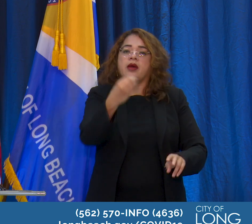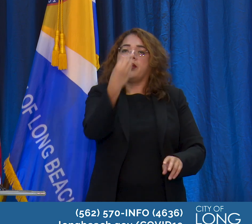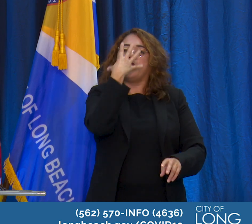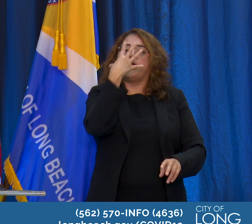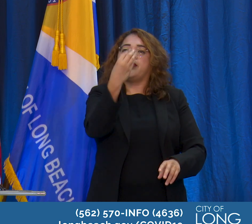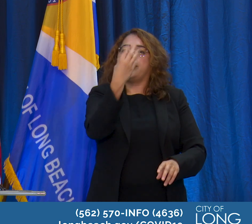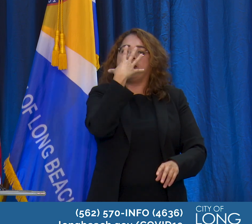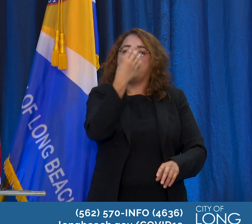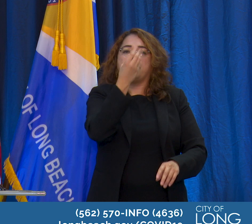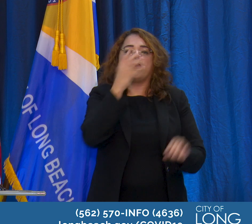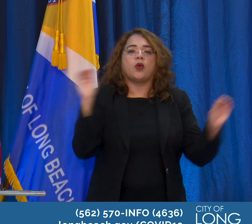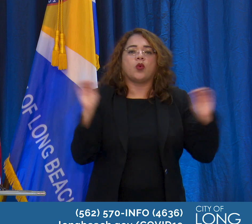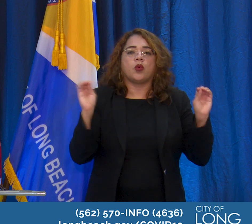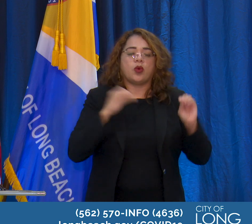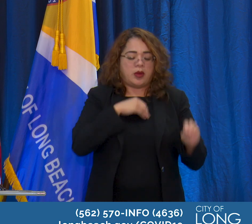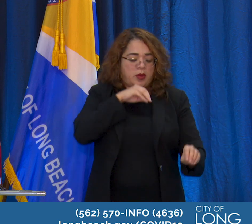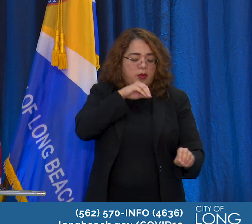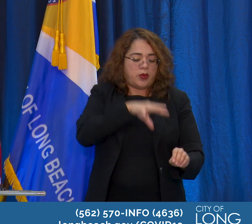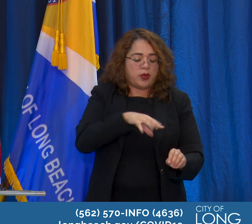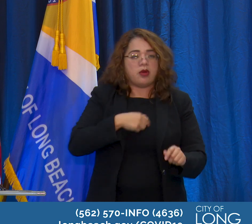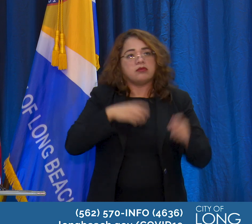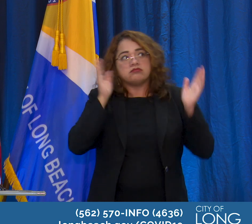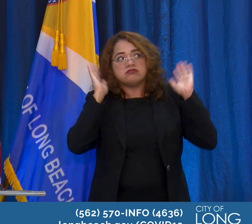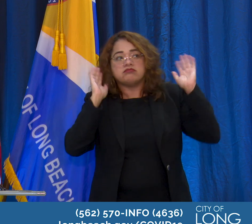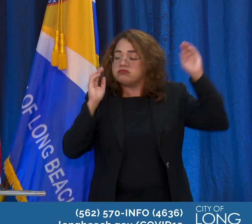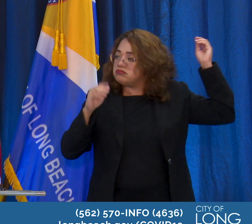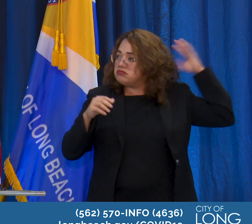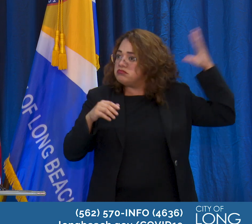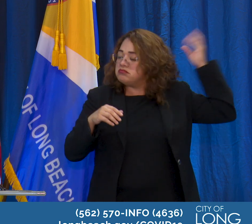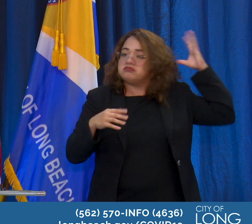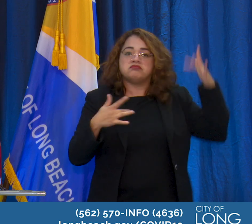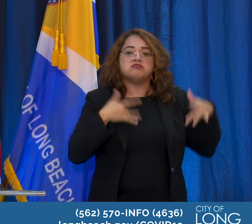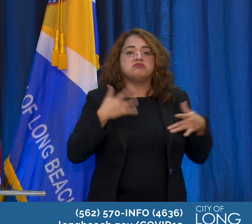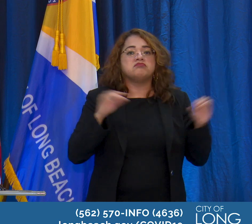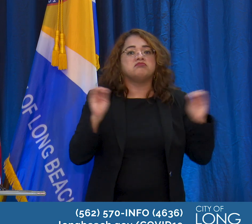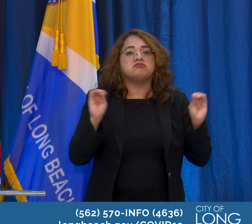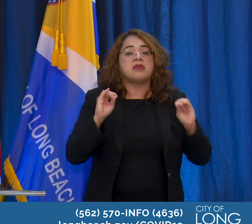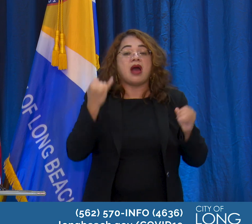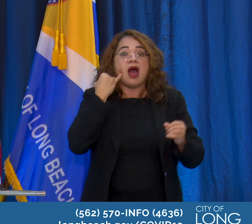other person than you would if you were face to face in close proximity as is typically